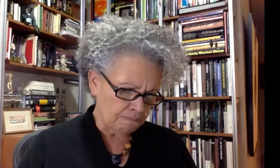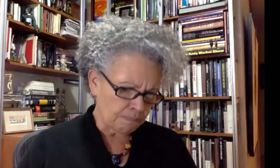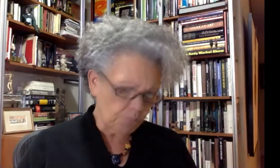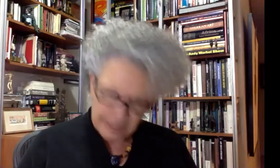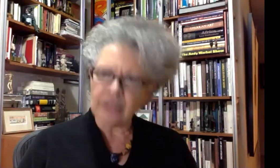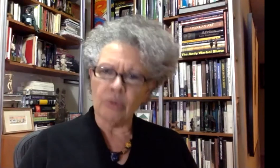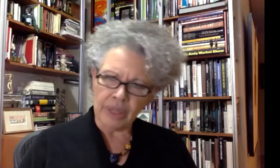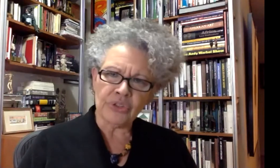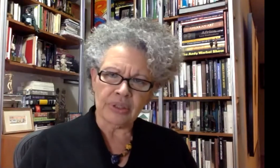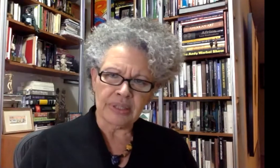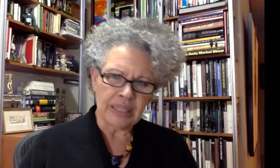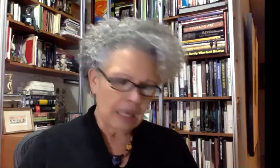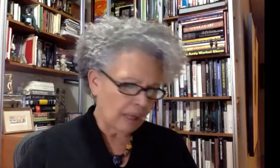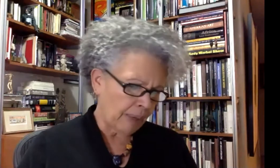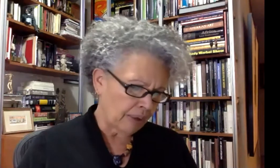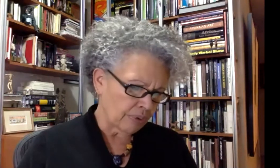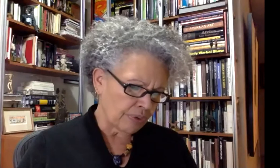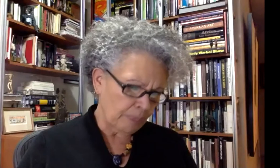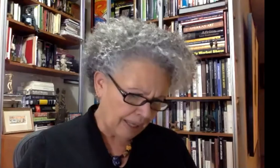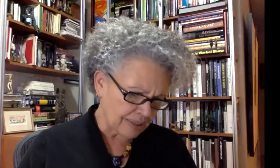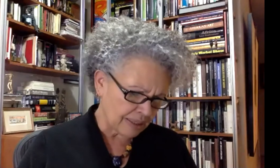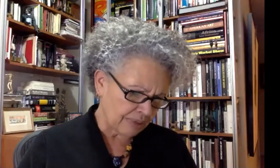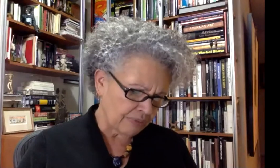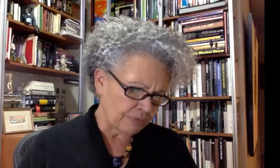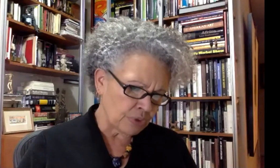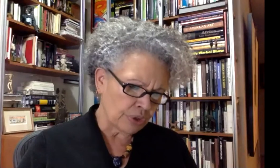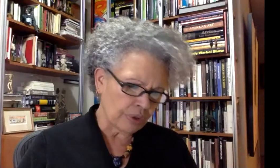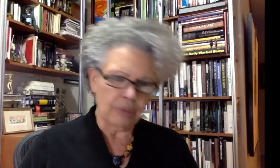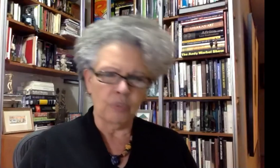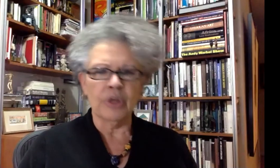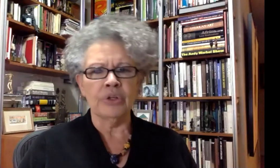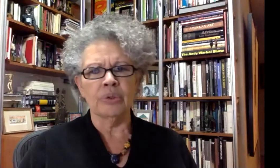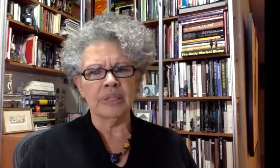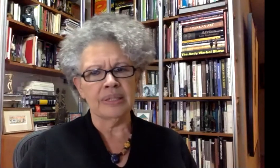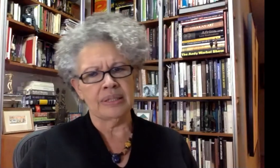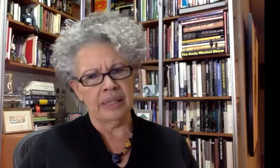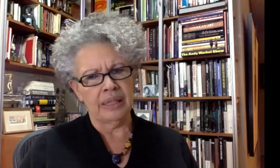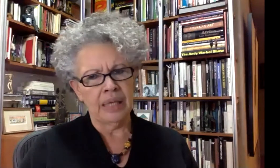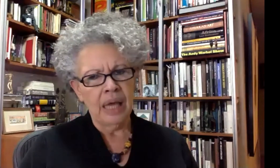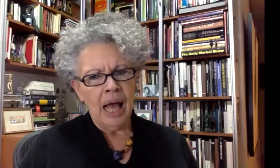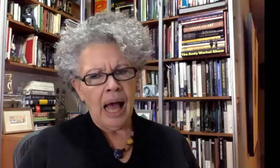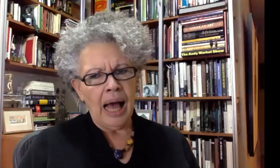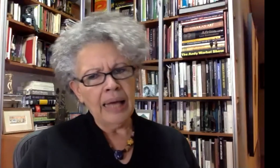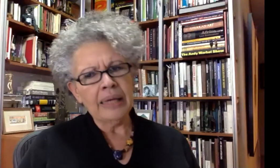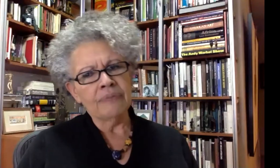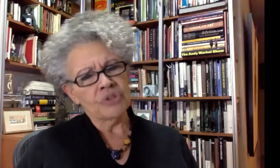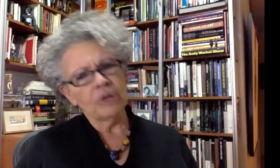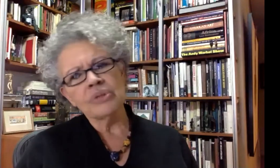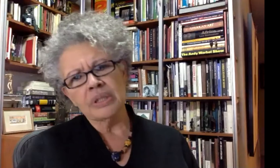pointed questions about the past and the future in what you're going to see. I have chosen